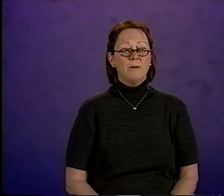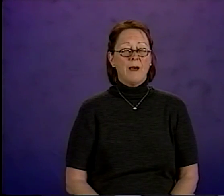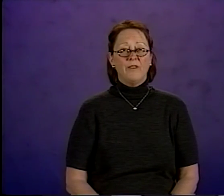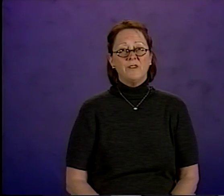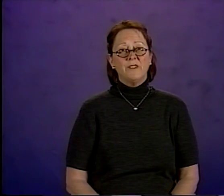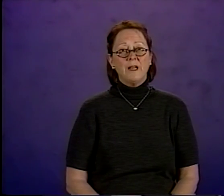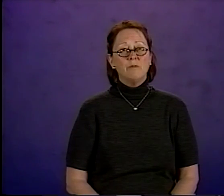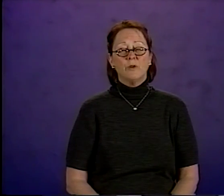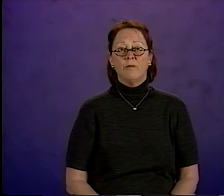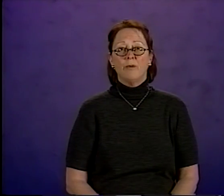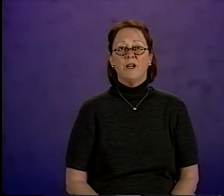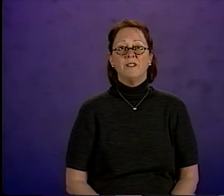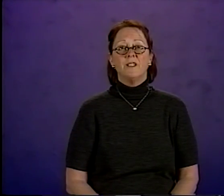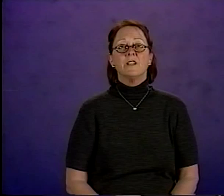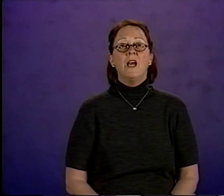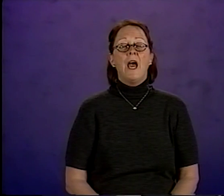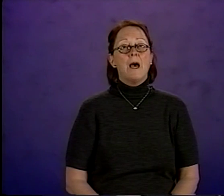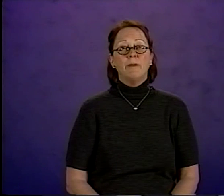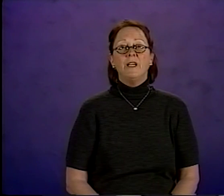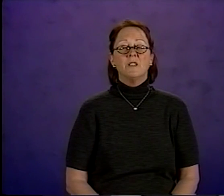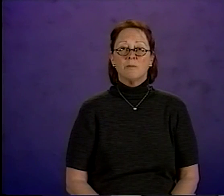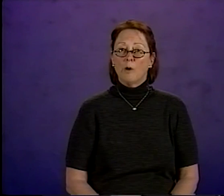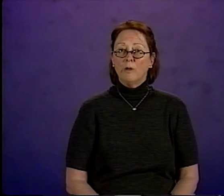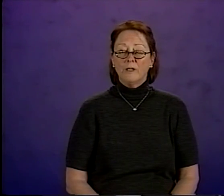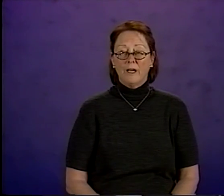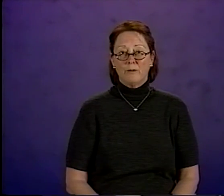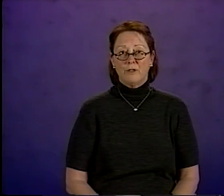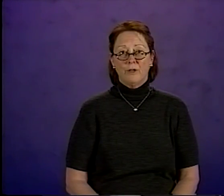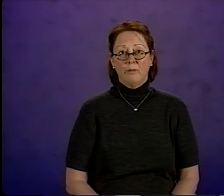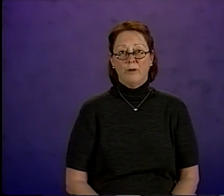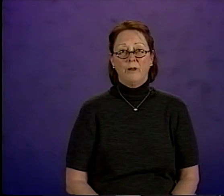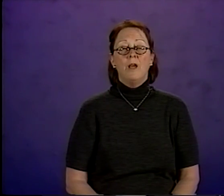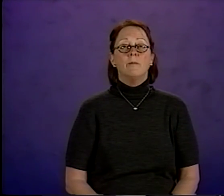about this same sort of process happening in spoken language interpreting